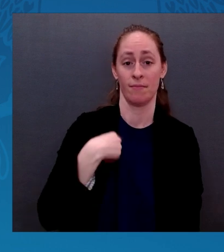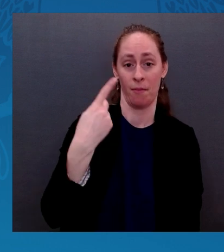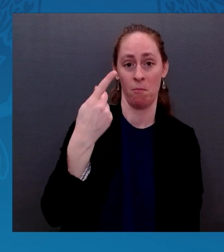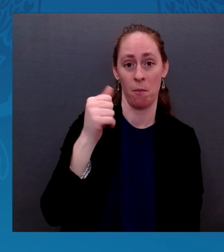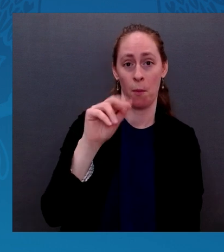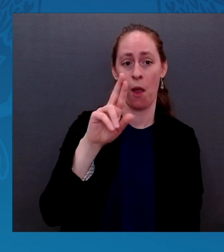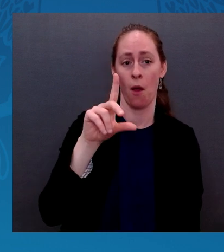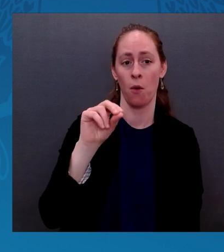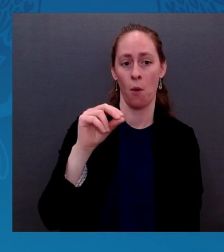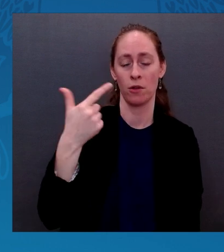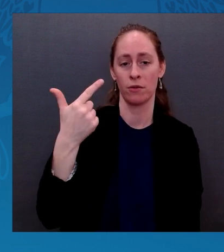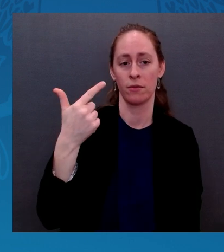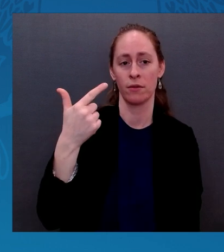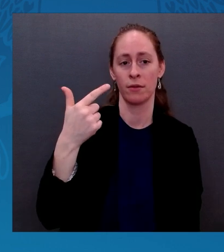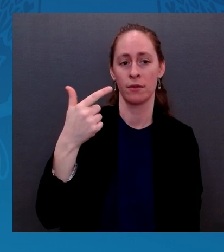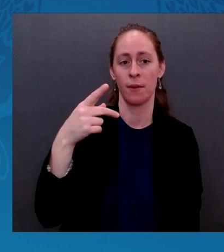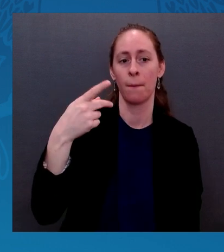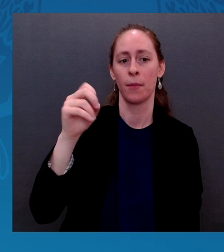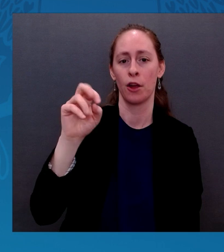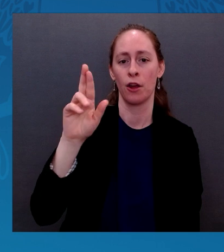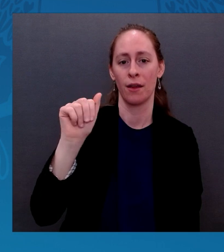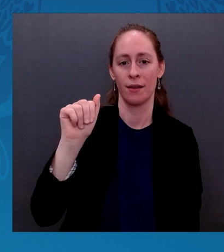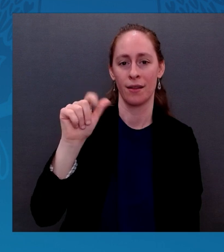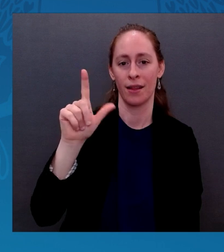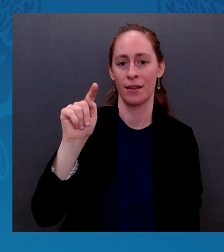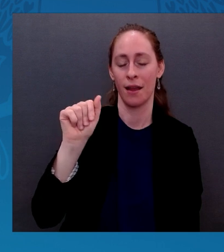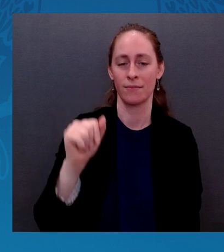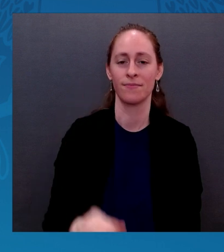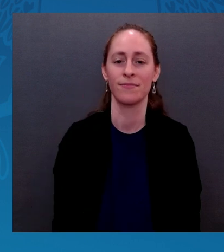New Jersey, for 16 years. I have two sons.